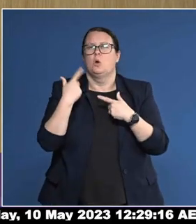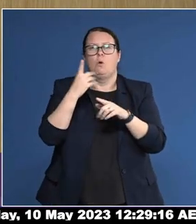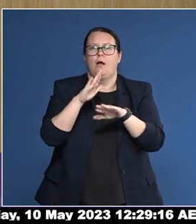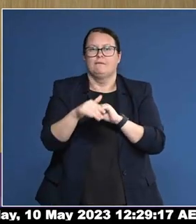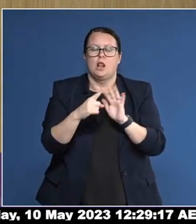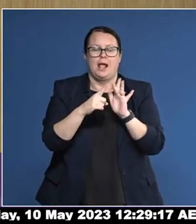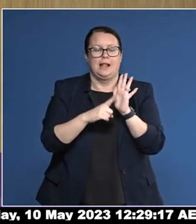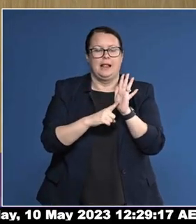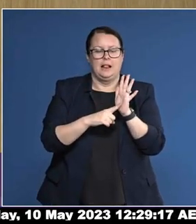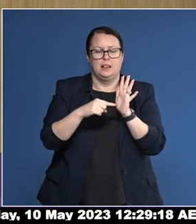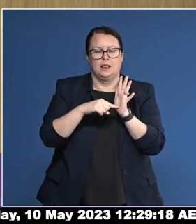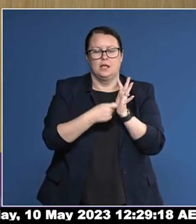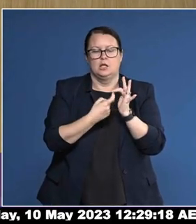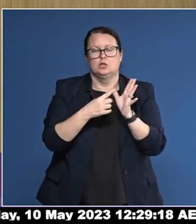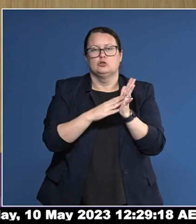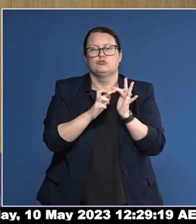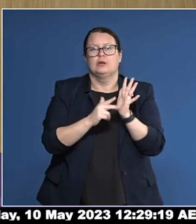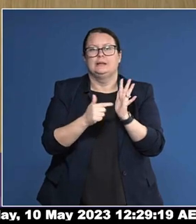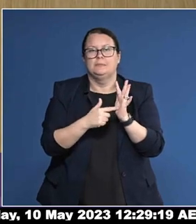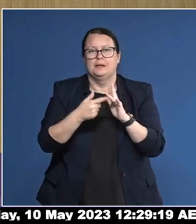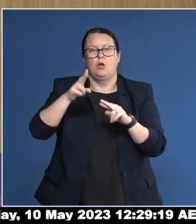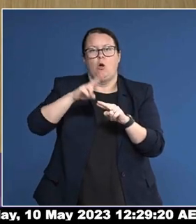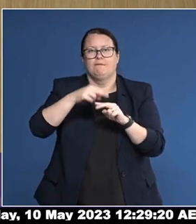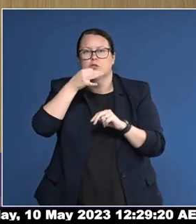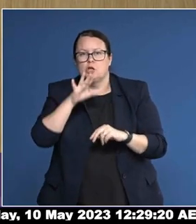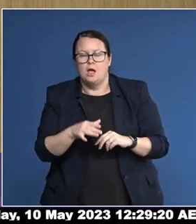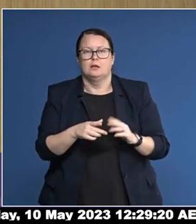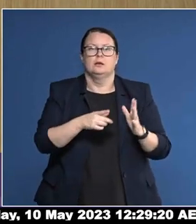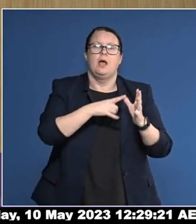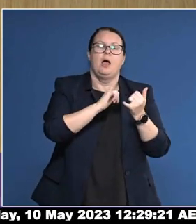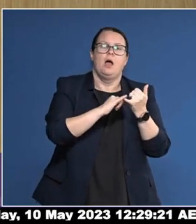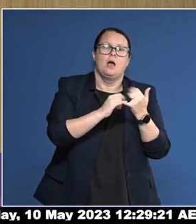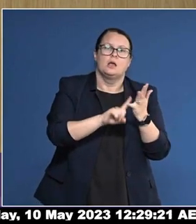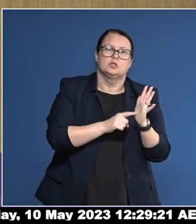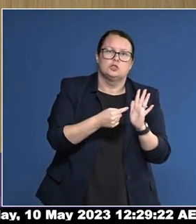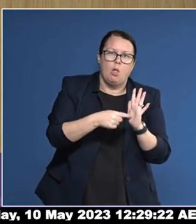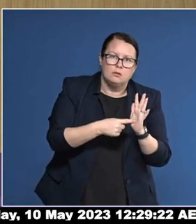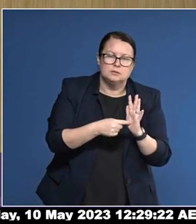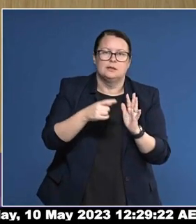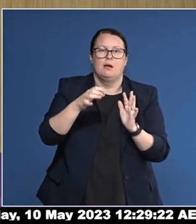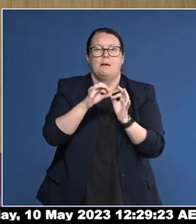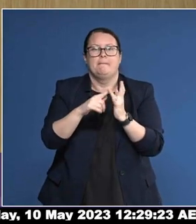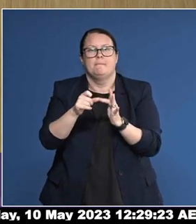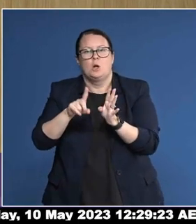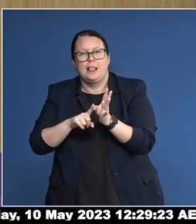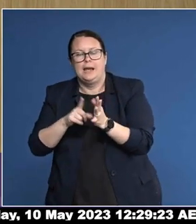It might say assault occasioning bodily harm, so domestic and family violence. You could very quickly have a look at that by person.